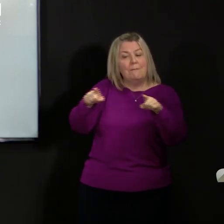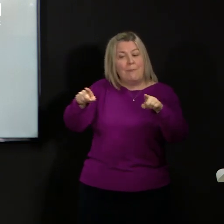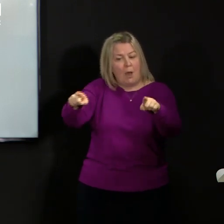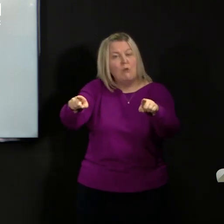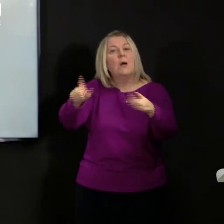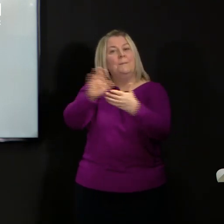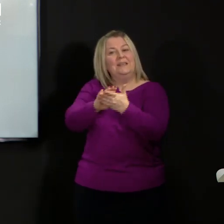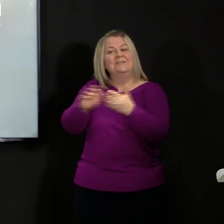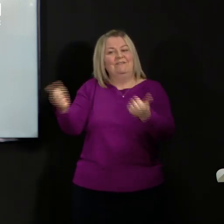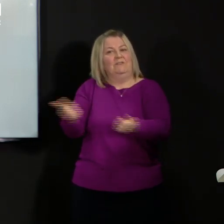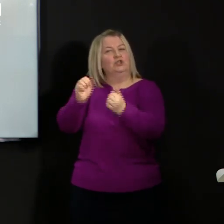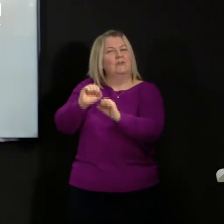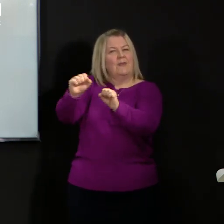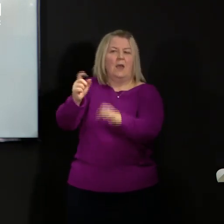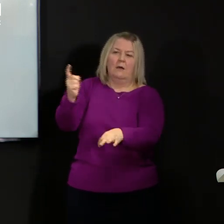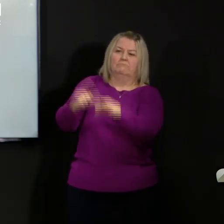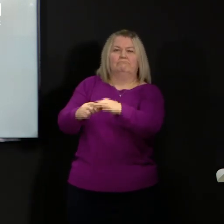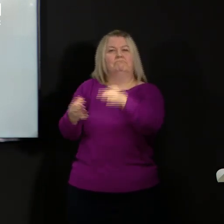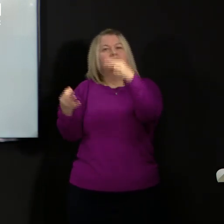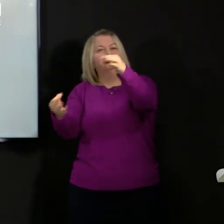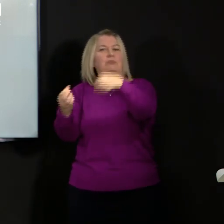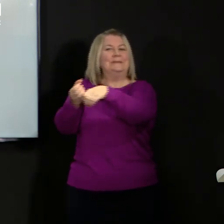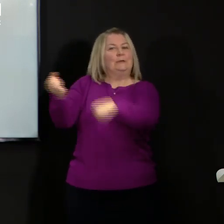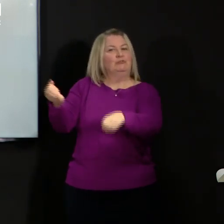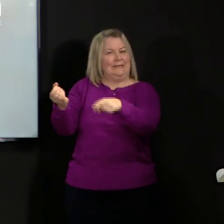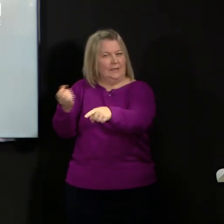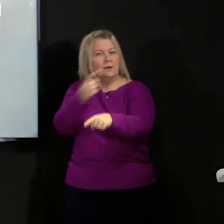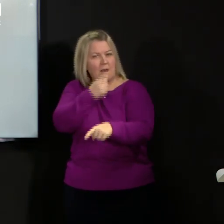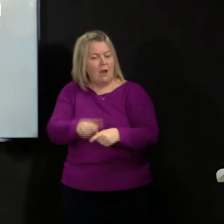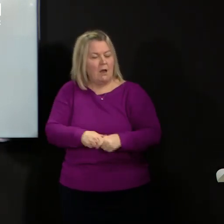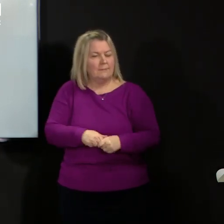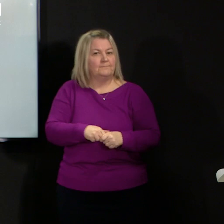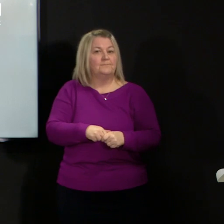New recruits joining the service on fixed-term contracts will be entitled to